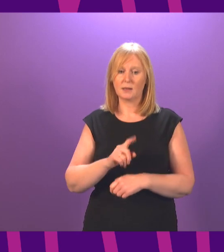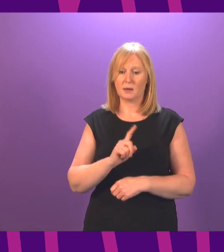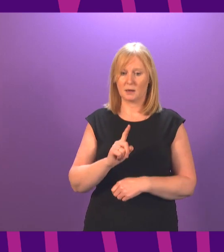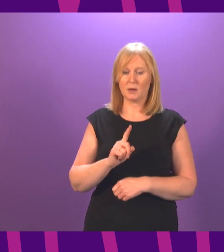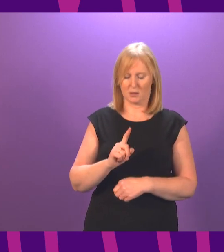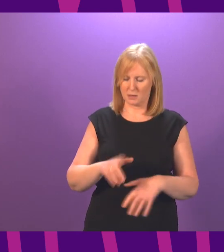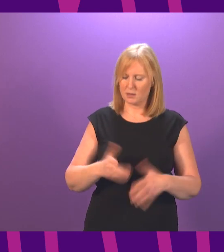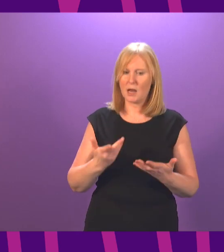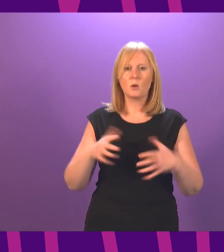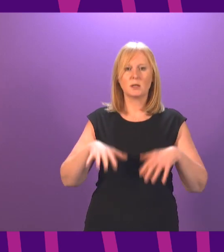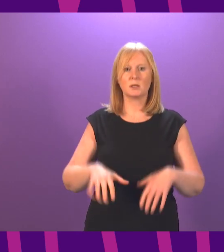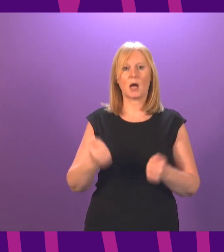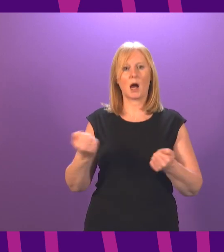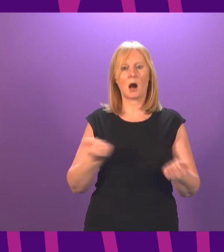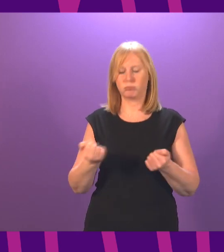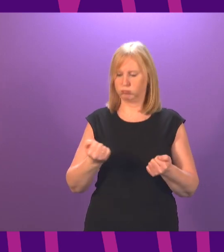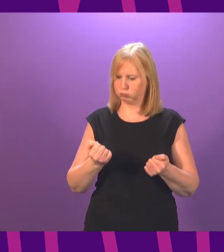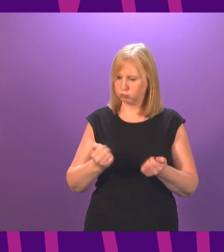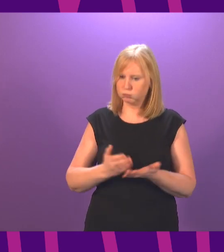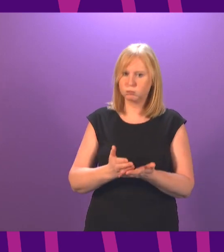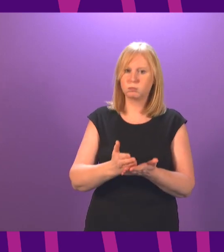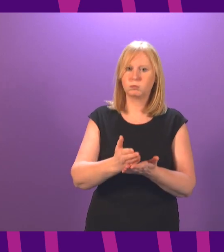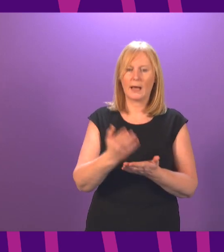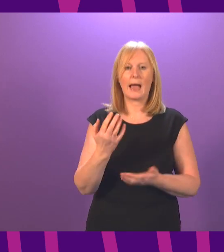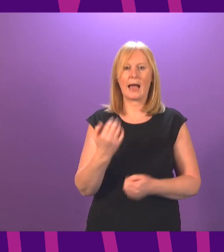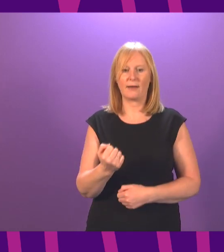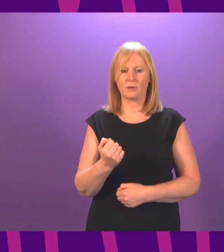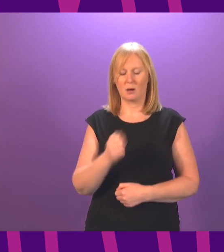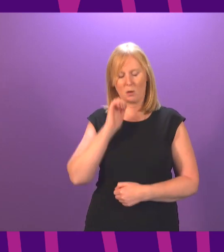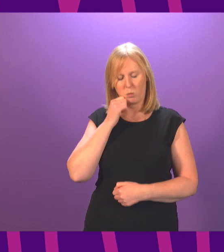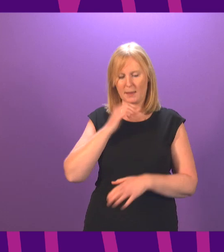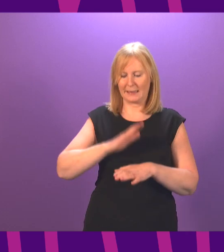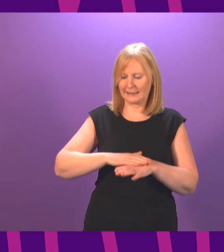to see freight moving again, although it will take some time to get through the backlog